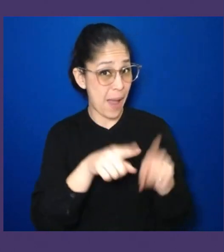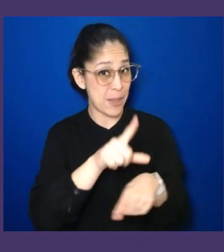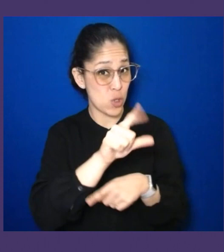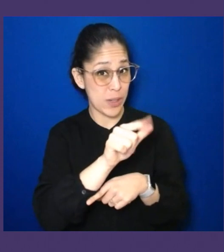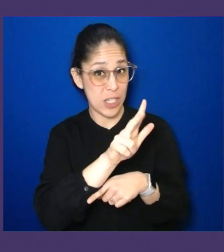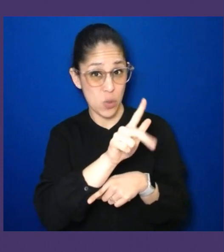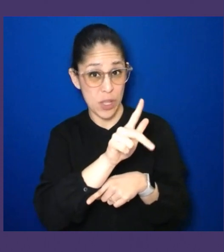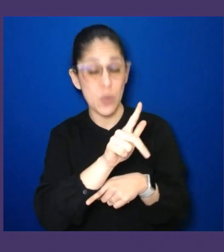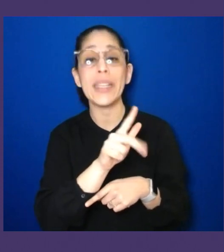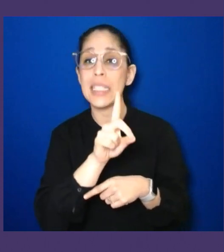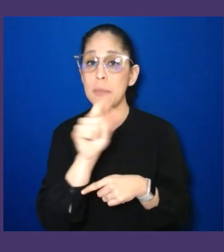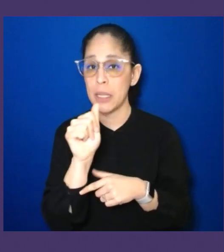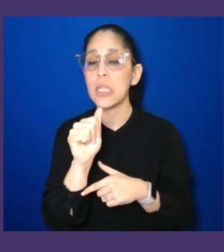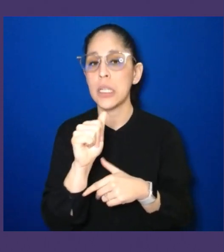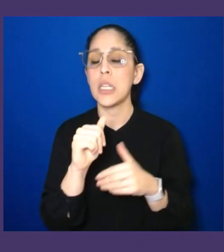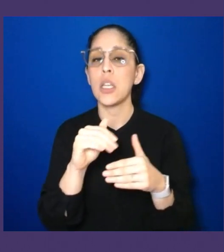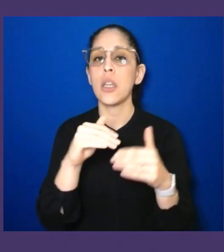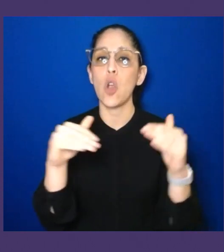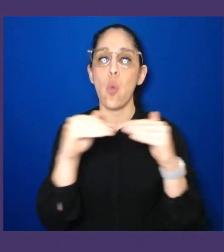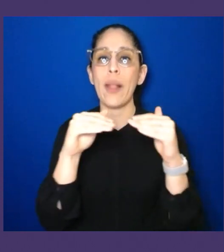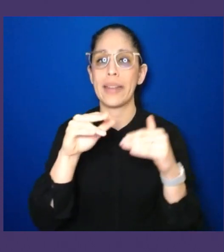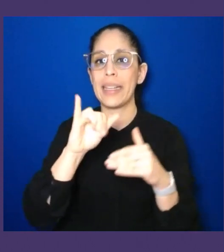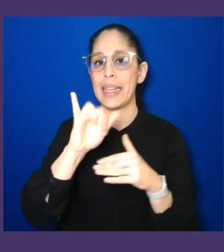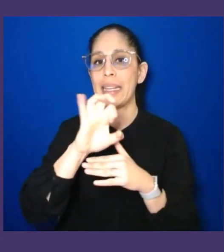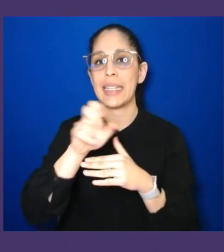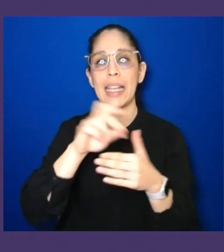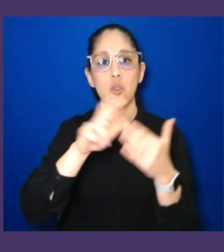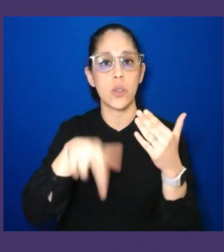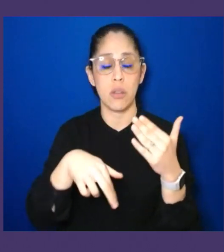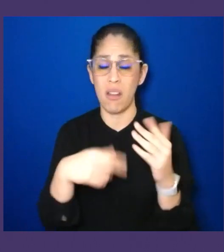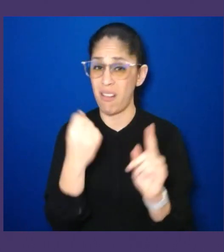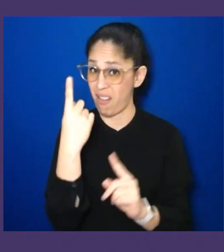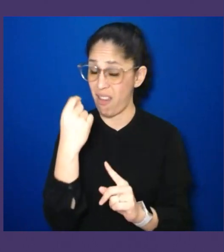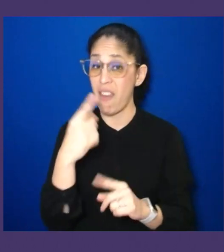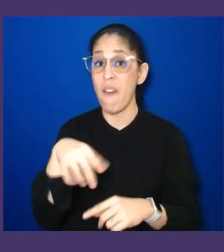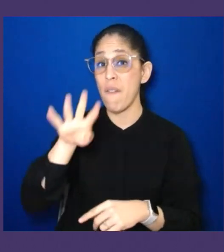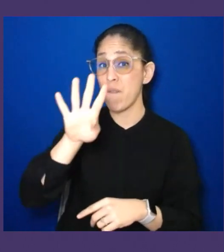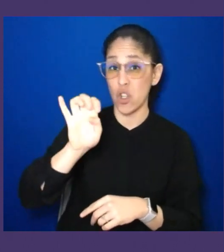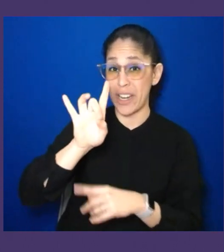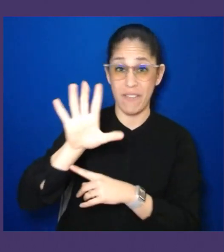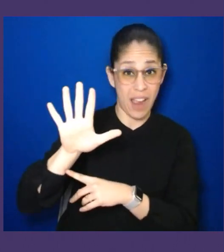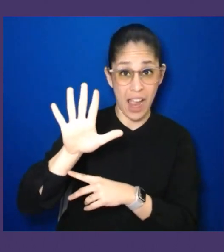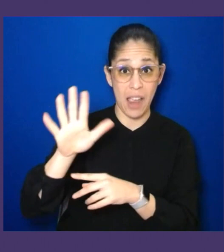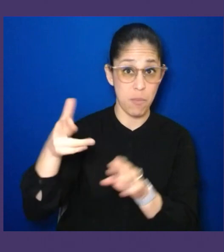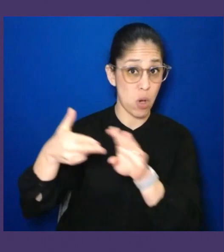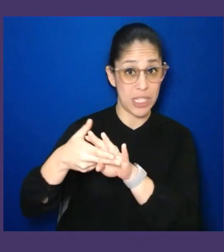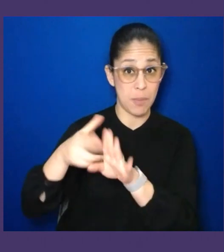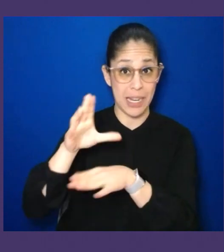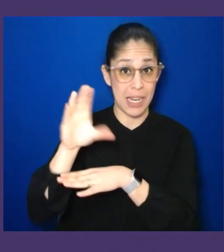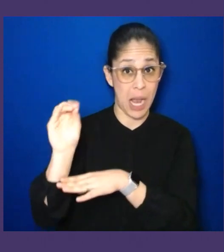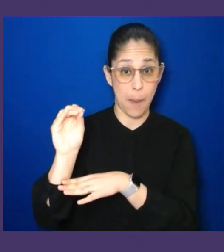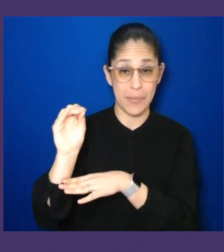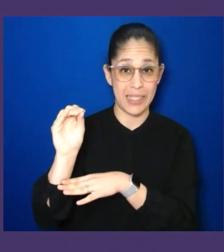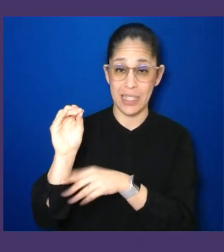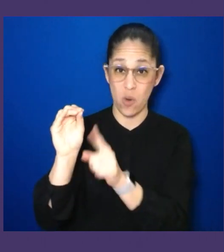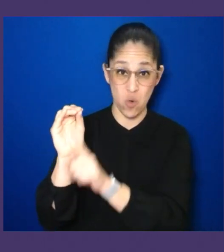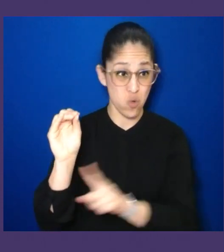Index results, that not one of the 485 participating companies held at 14(c) certificate,